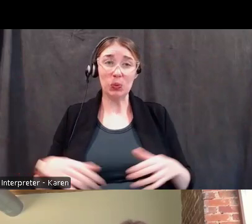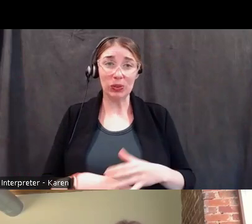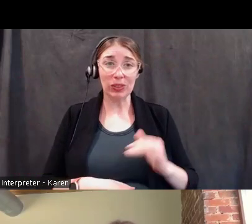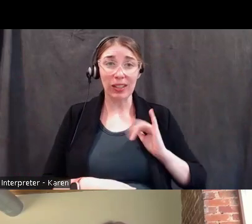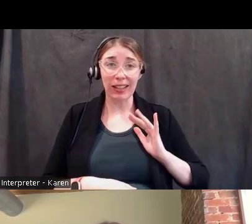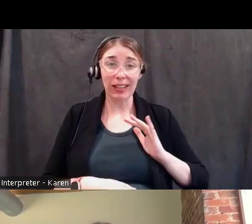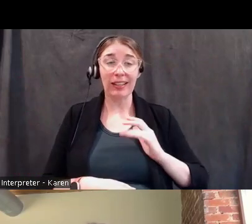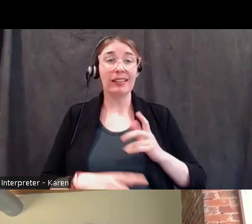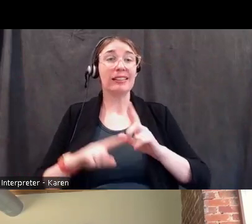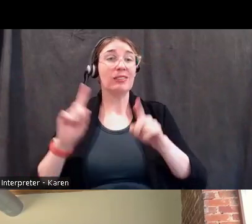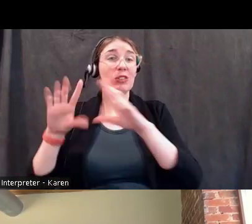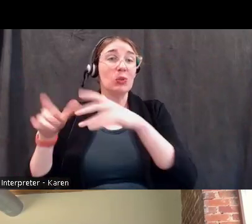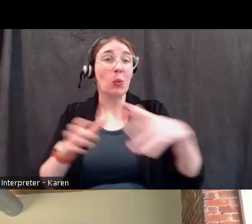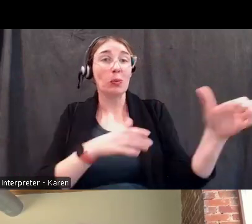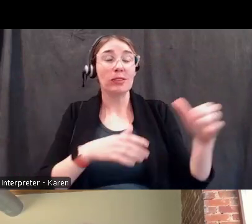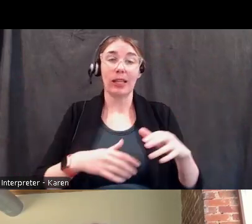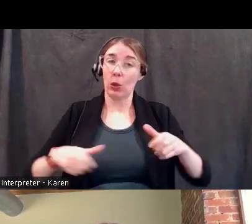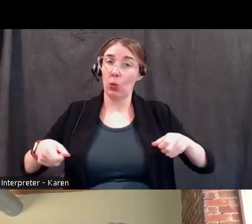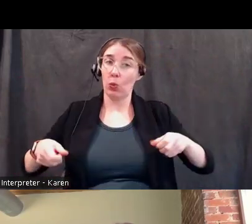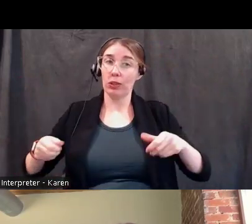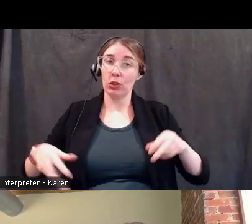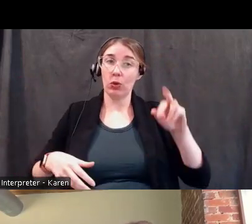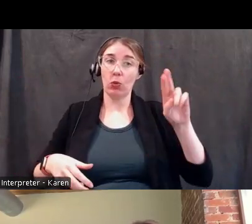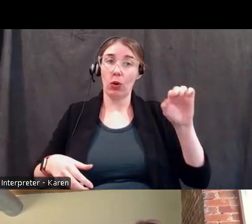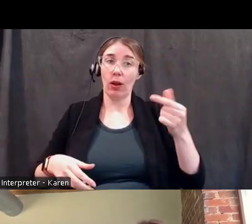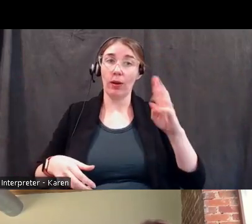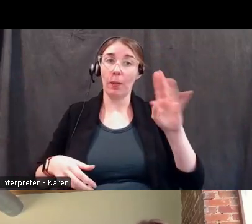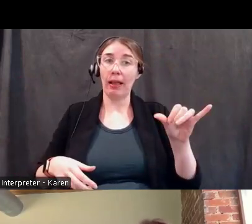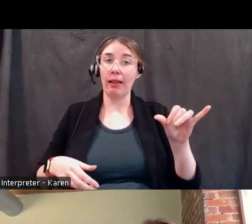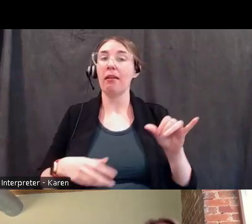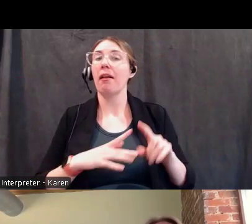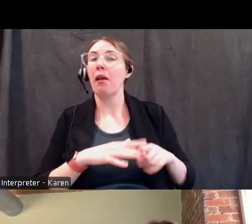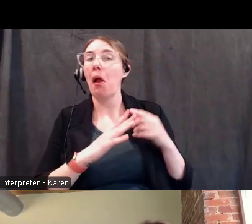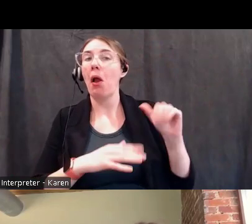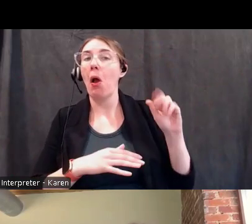from wheelchair rugby that starts August 29th, just putting a plug in for team USA there,